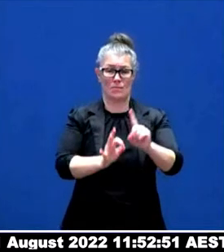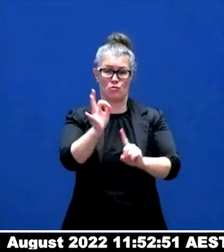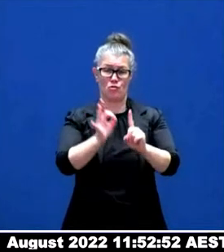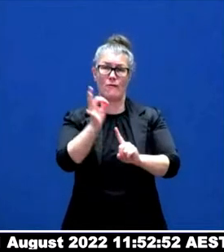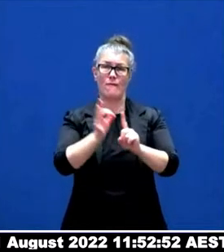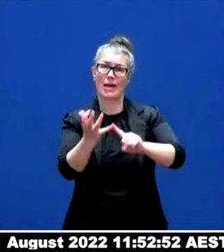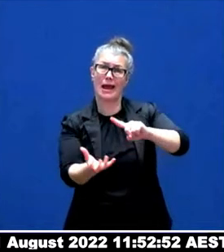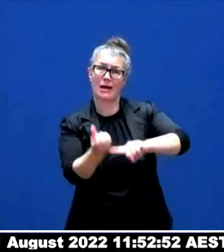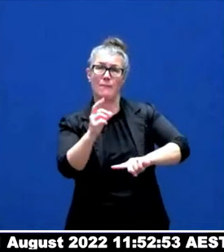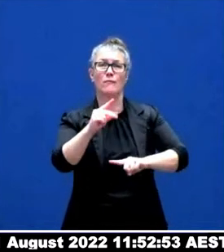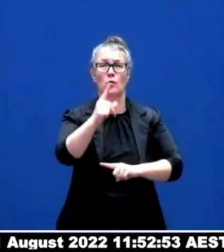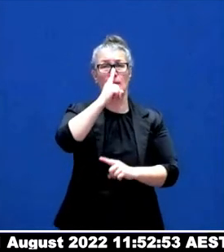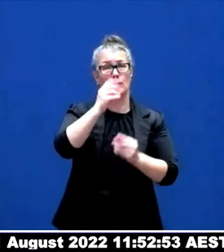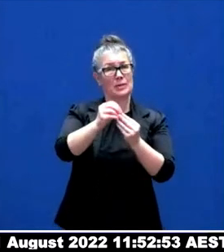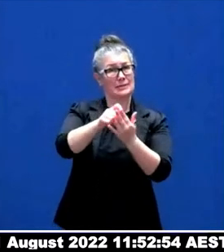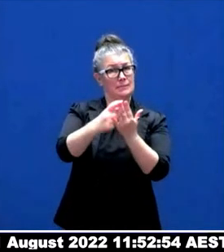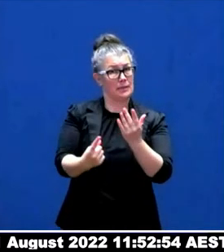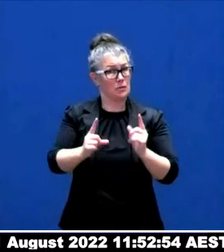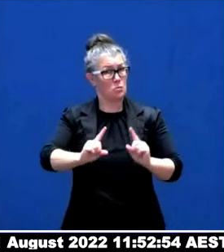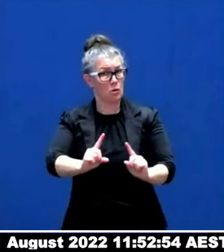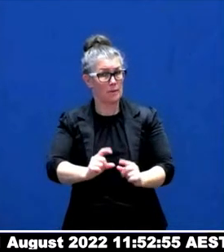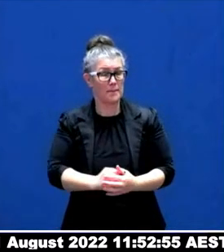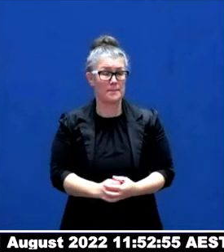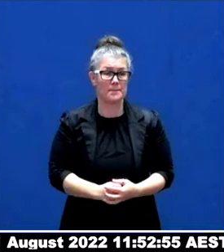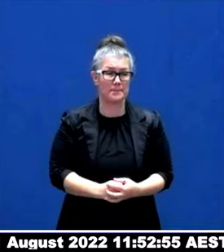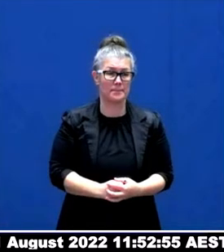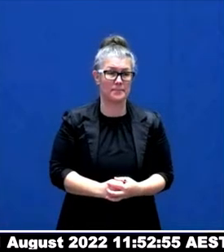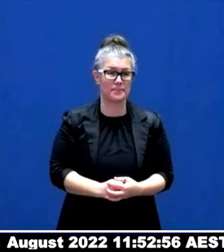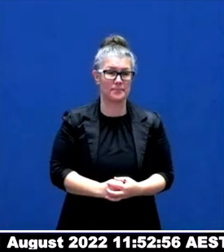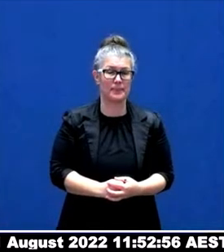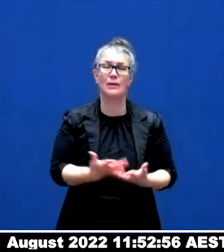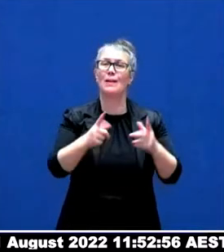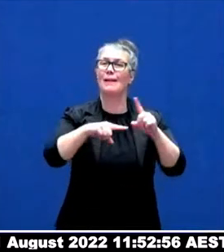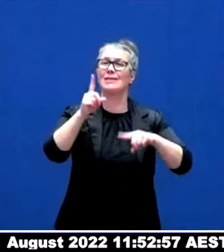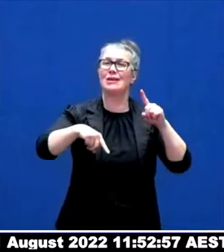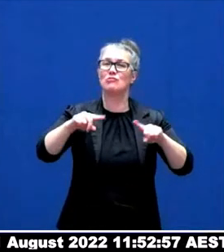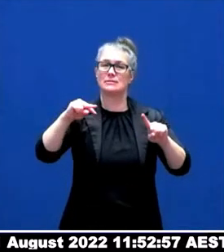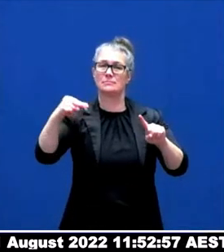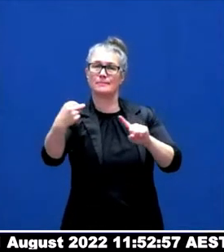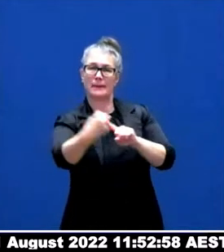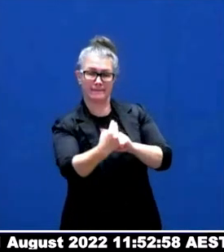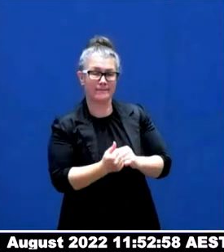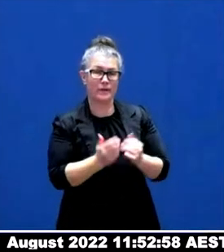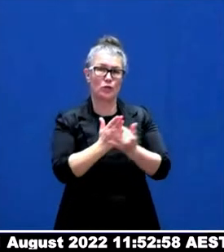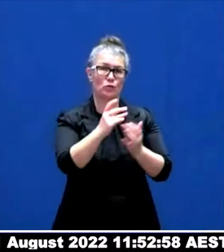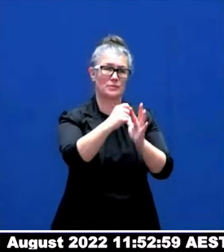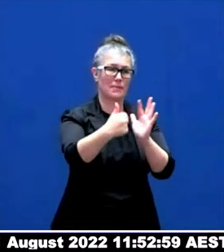with disability? ZOE DENDLE: So, there's a range of different aspects across the Department that works with people with disability.